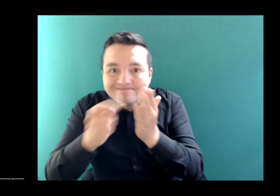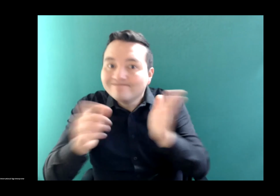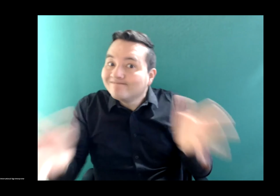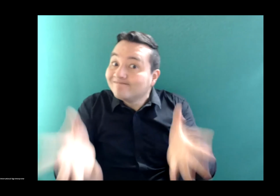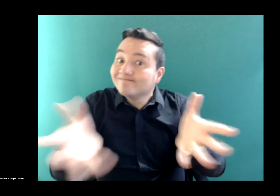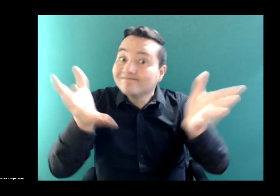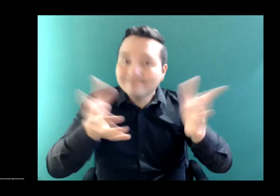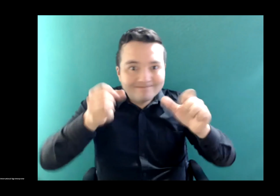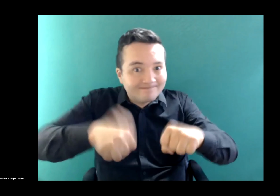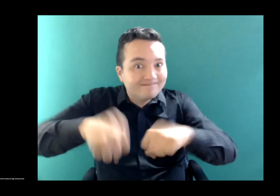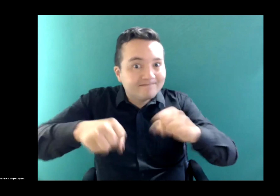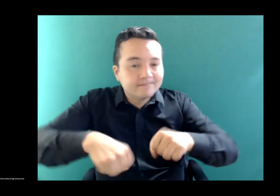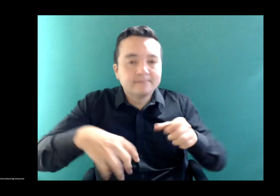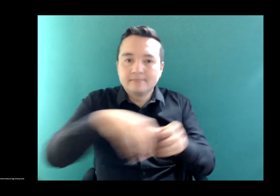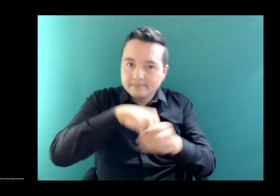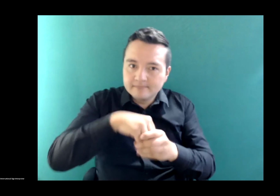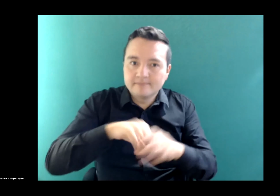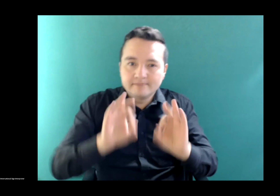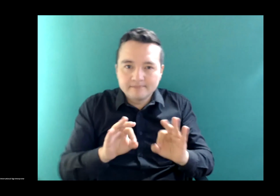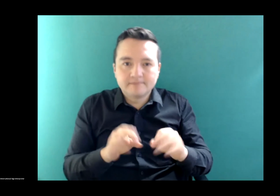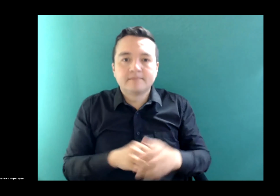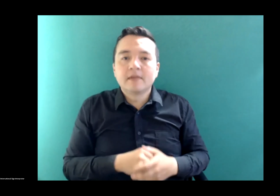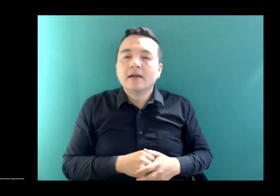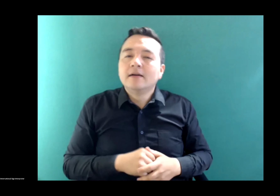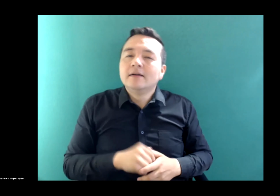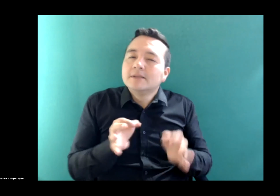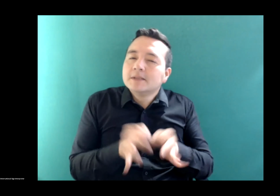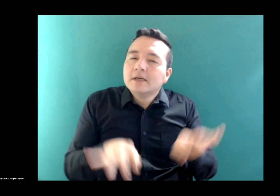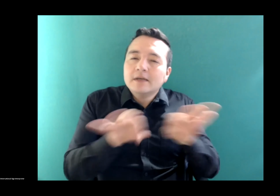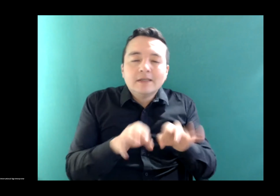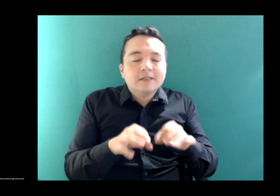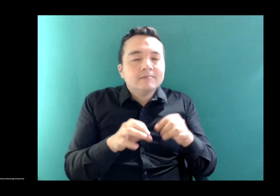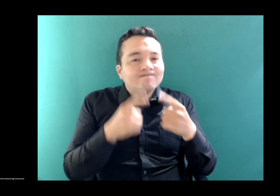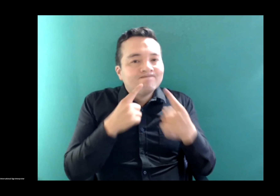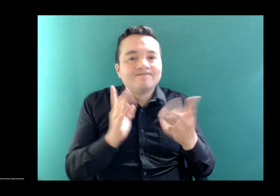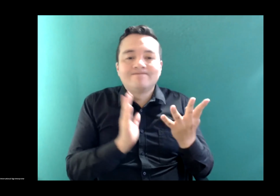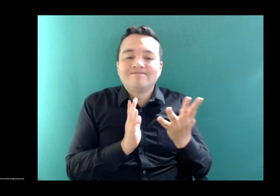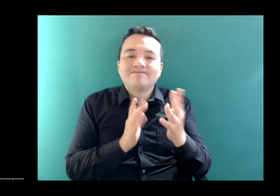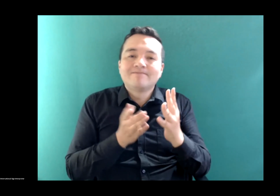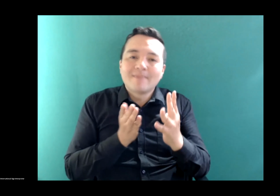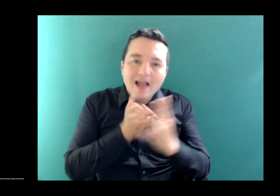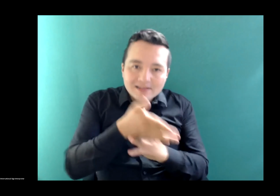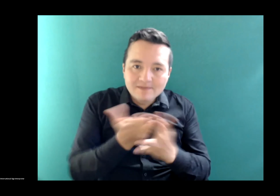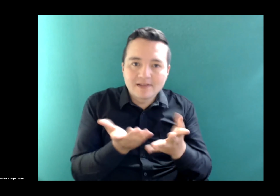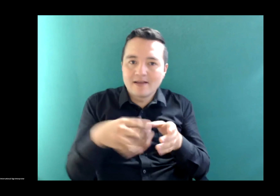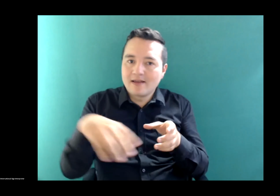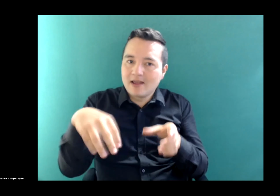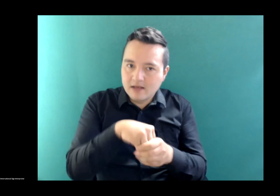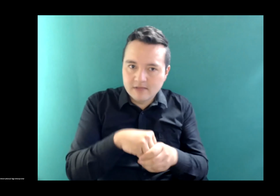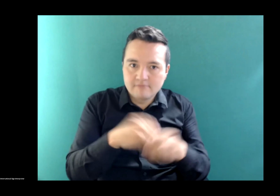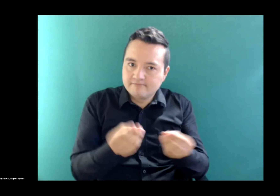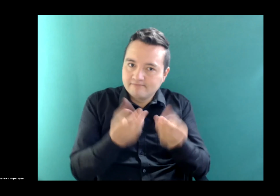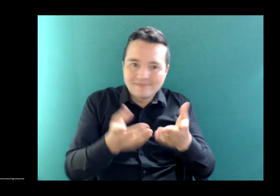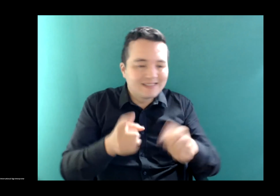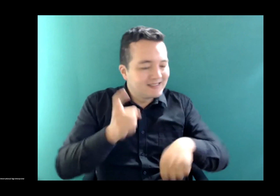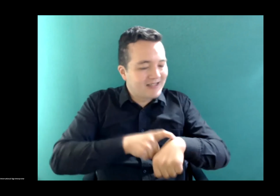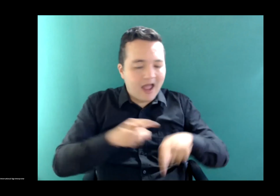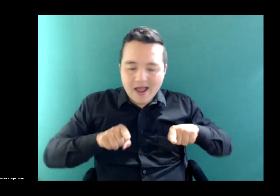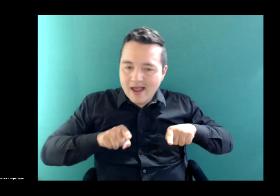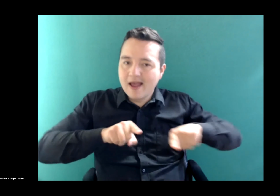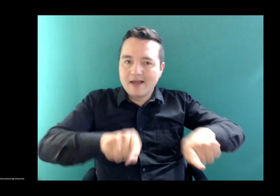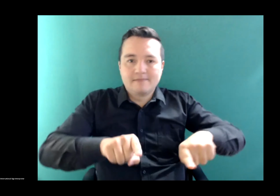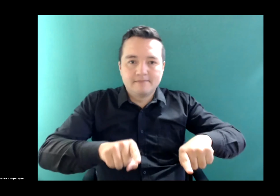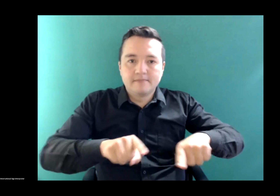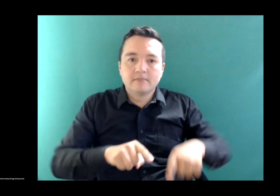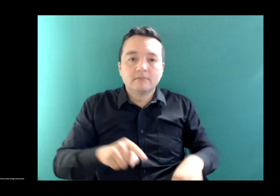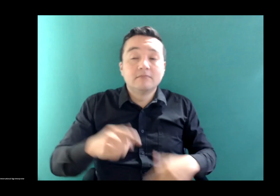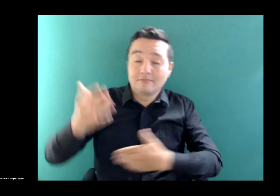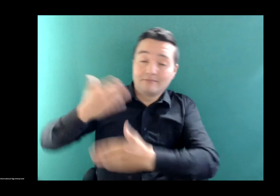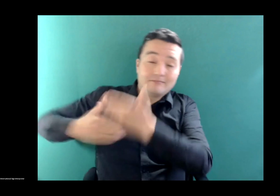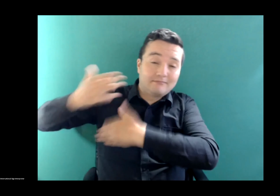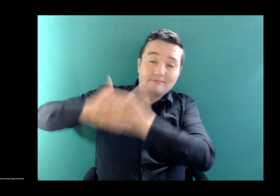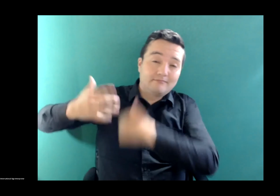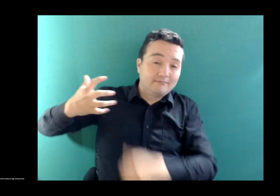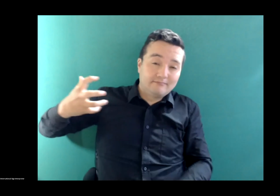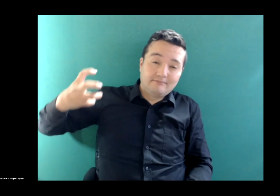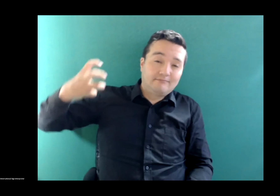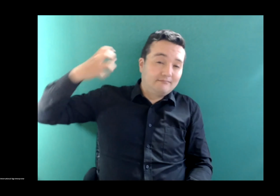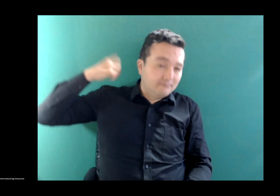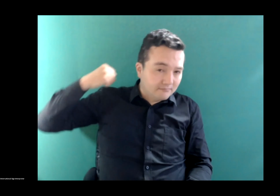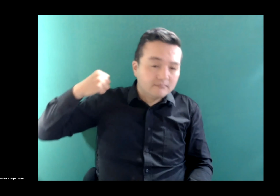This is important because what we are trying to do is to establish possibilities. And create a lot of awareness as well.